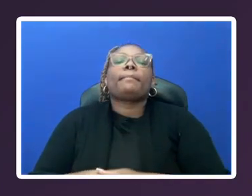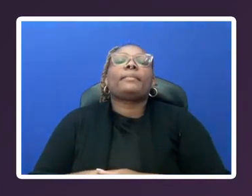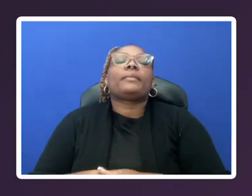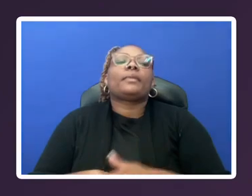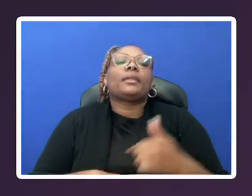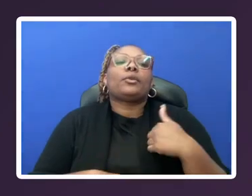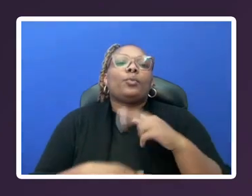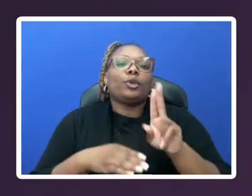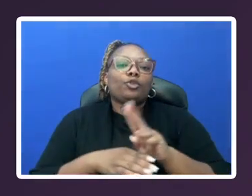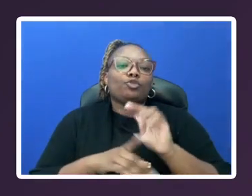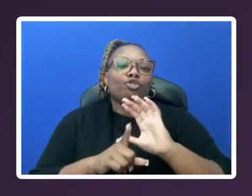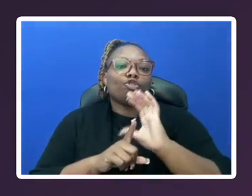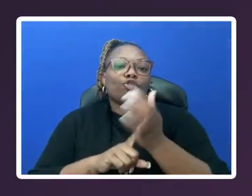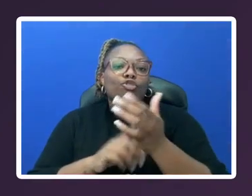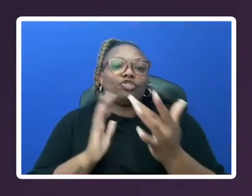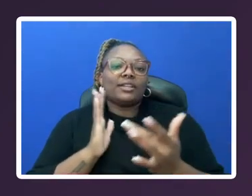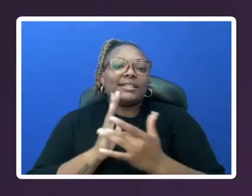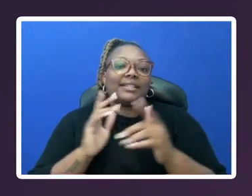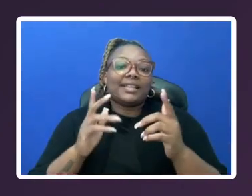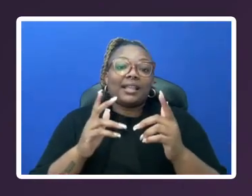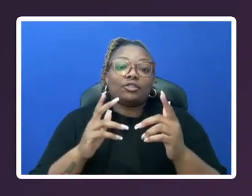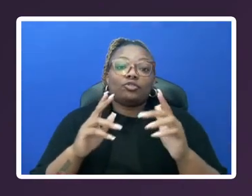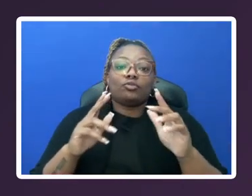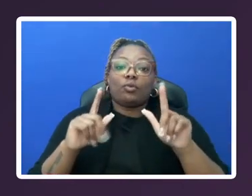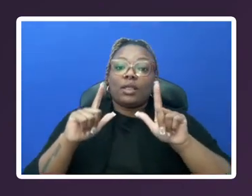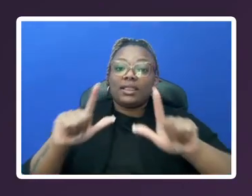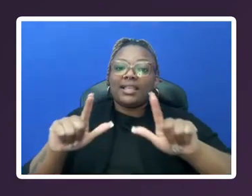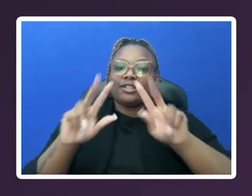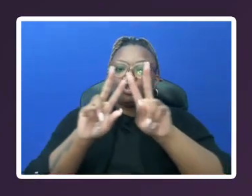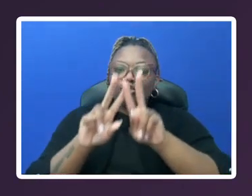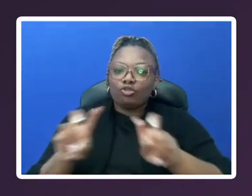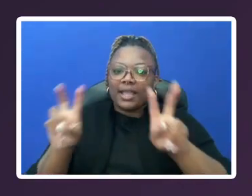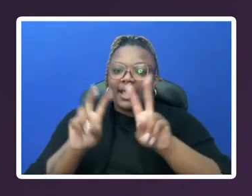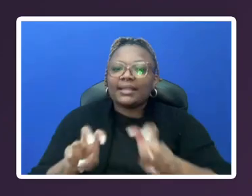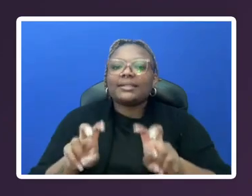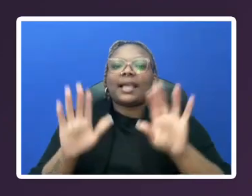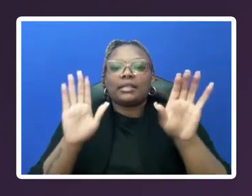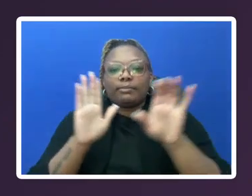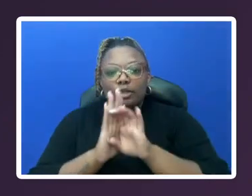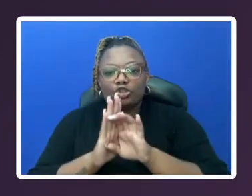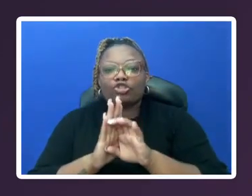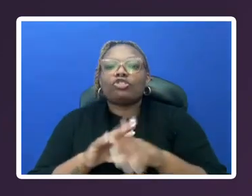and technological lenses to analyze portraiture and photography. Using the lenses when working